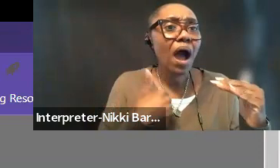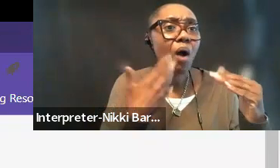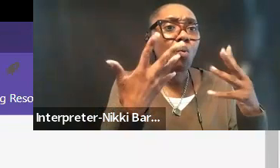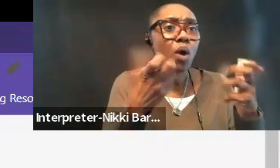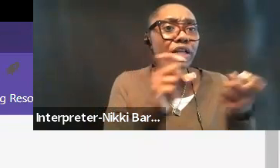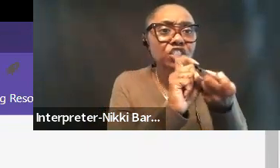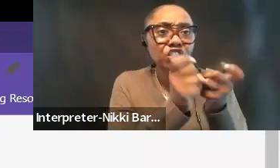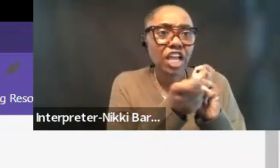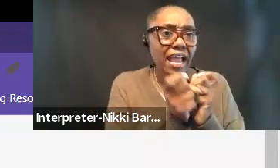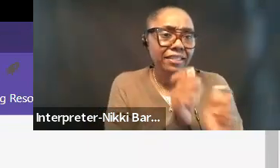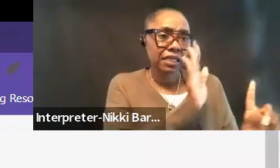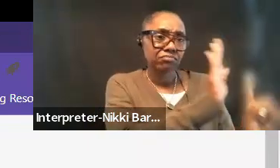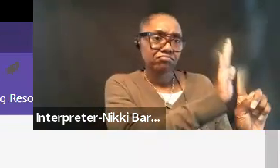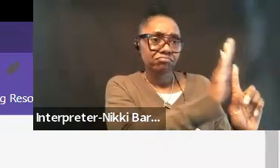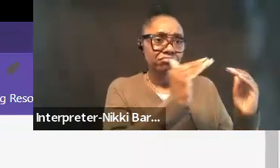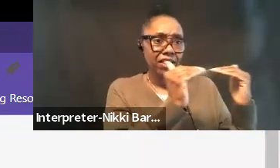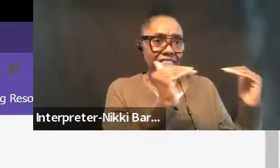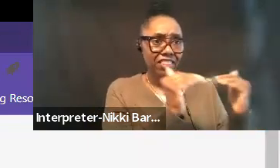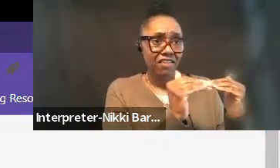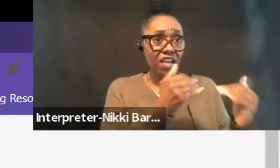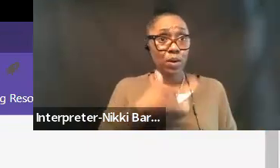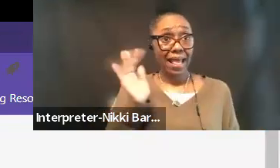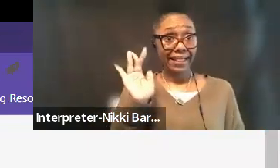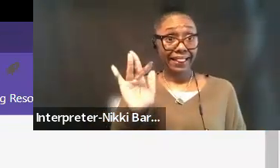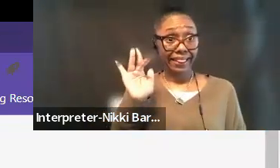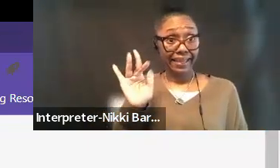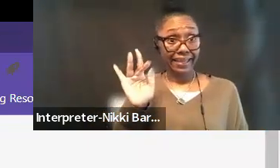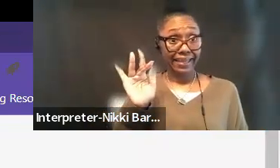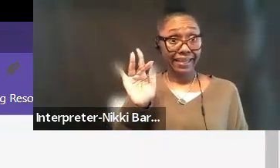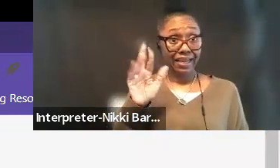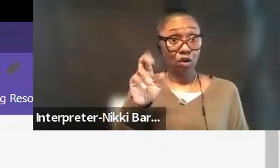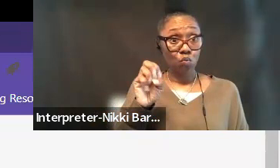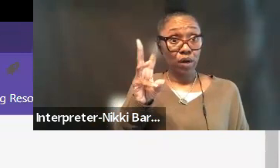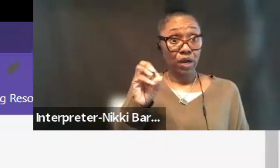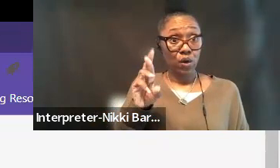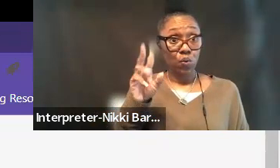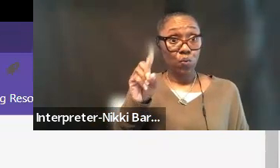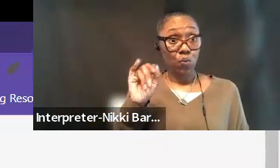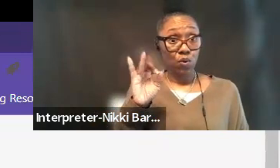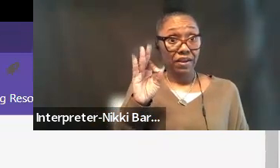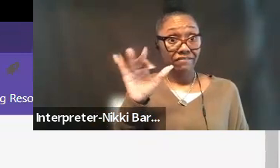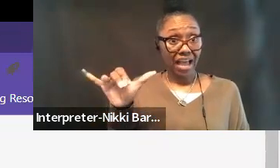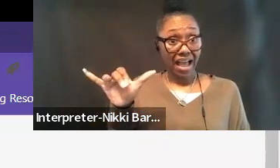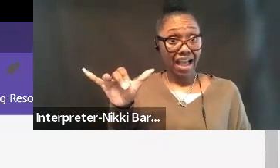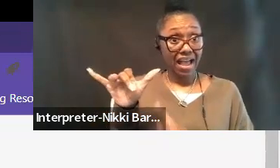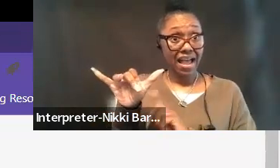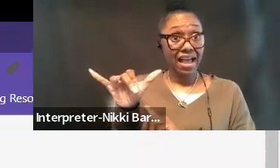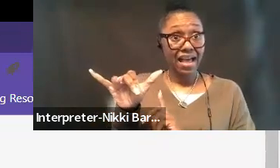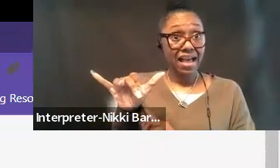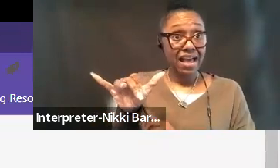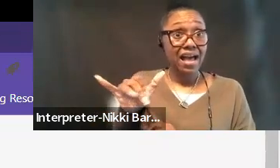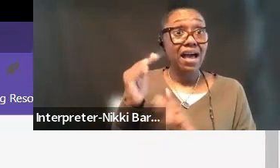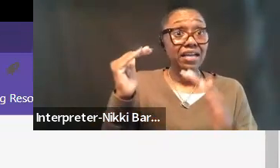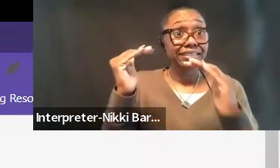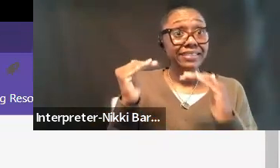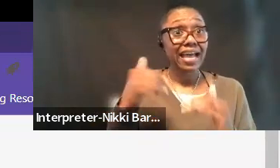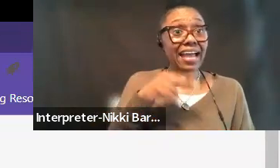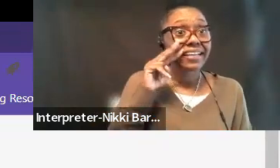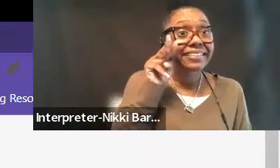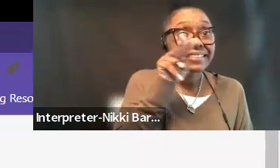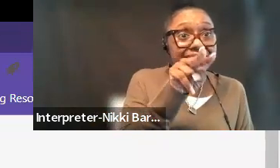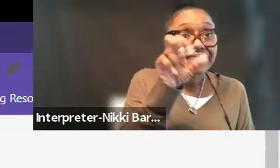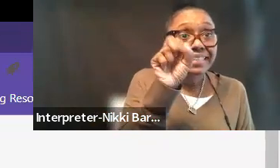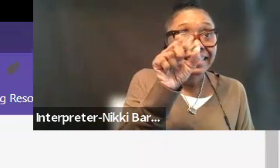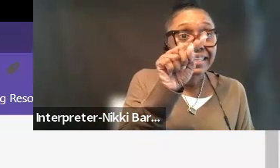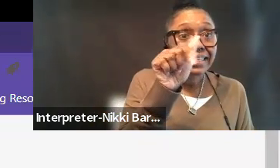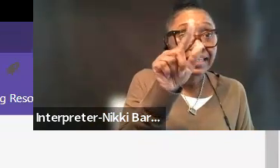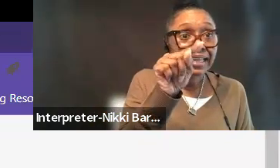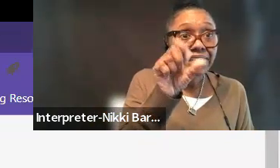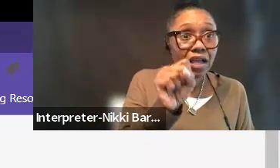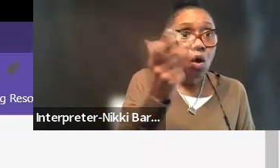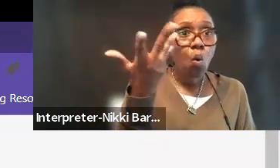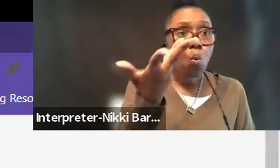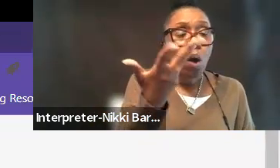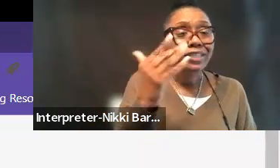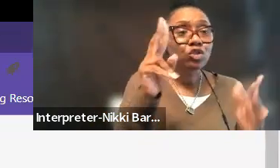Okay. And then when I hit, It, it, down maybe a reading level, but I could look at the stats here so that gives you the stats of the reading level, but I could look at the stats here so that gives you the stats of the reading level.